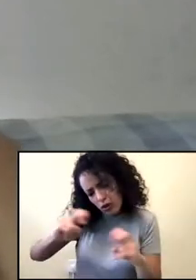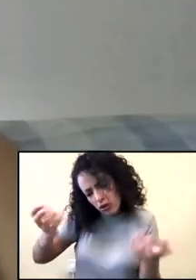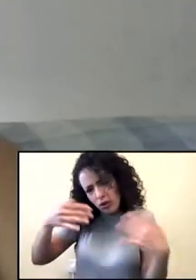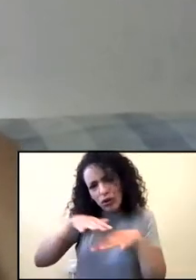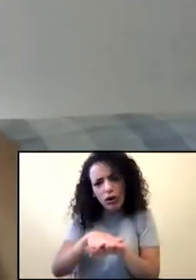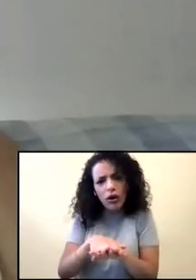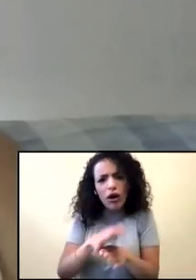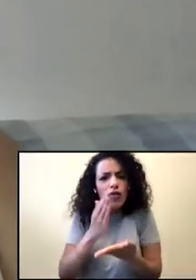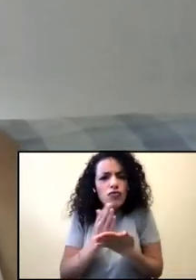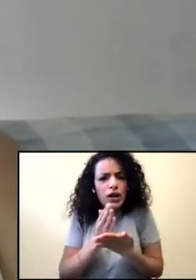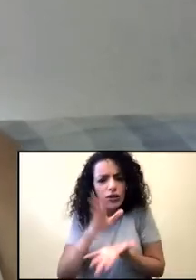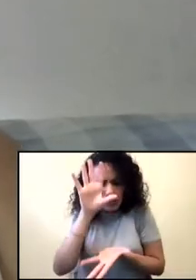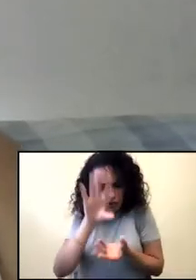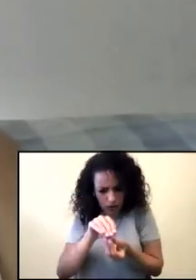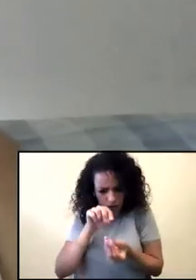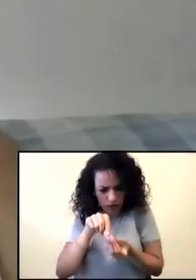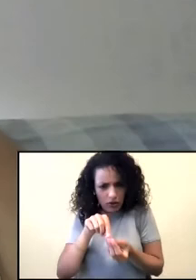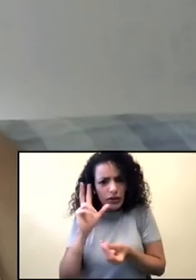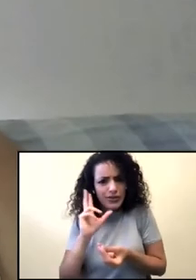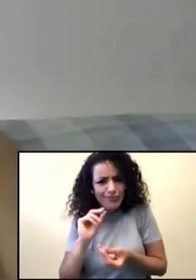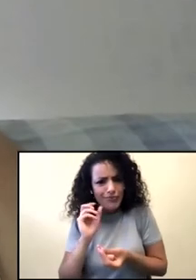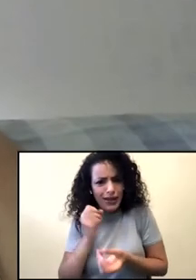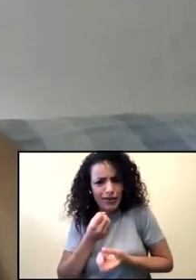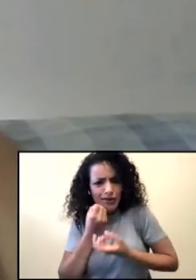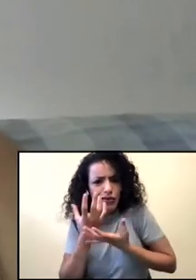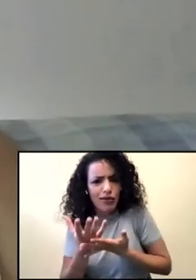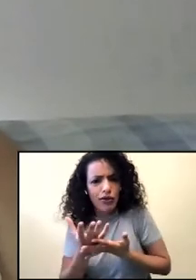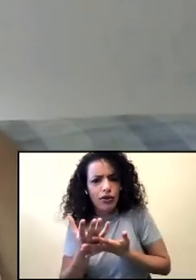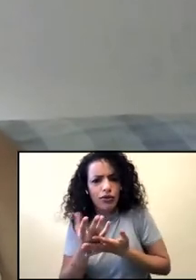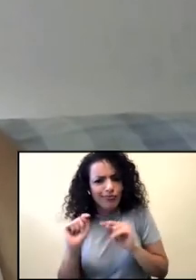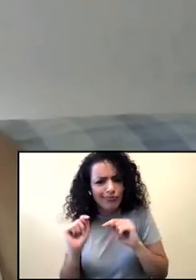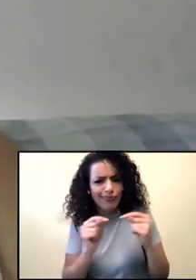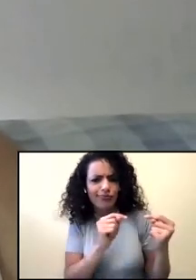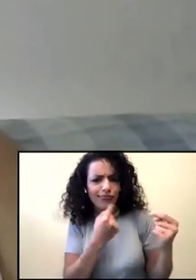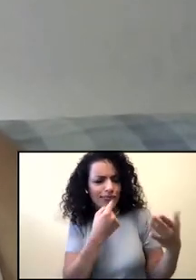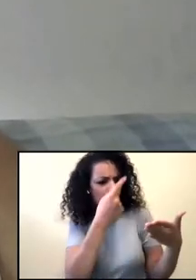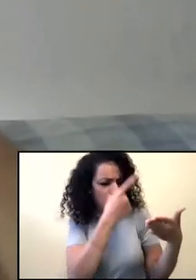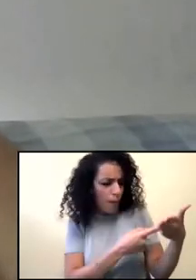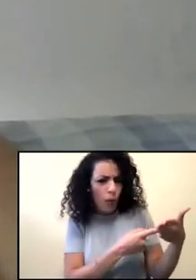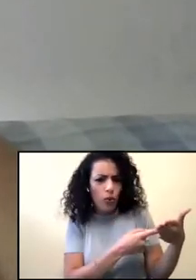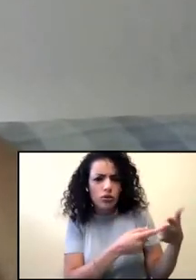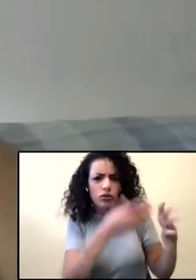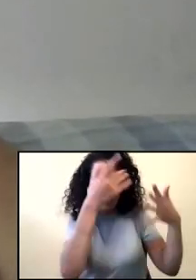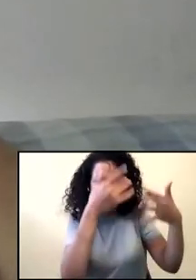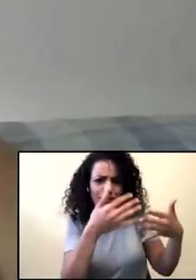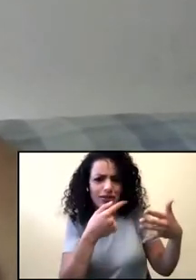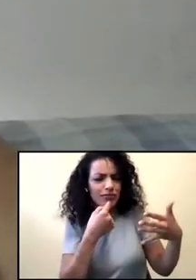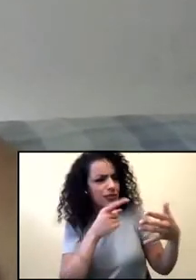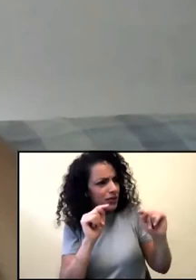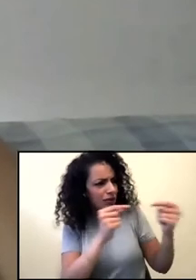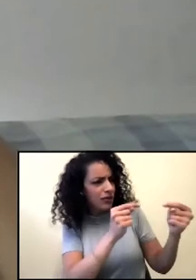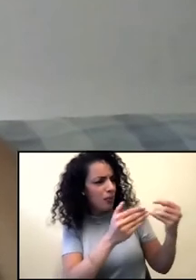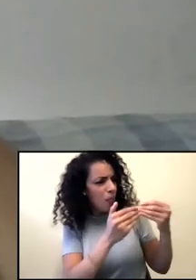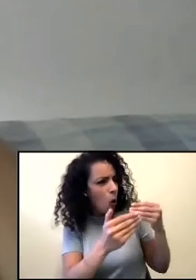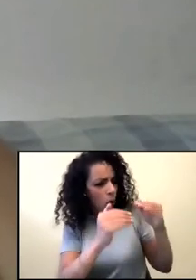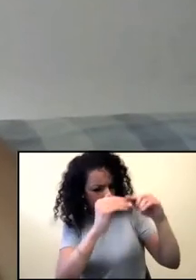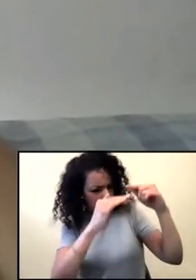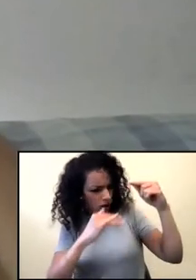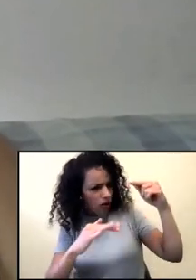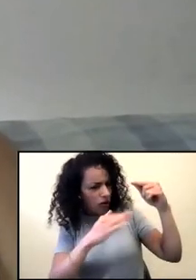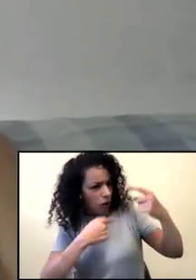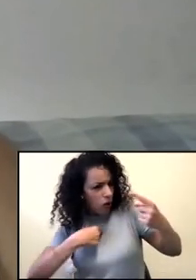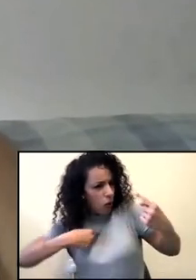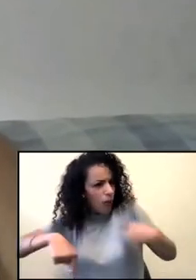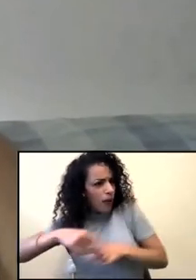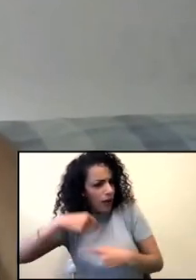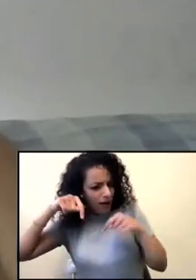back at those reports and those statistics to say that there is more you know, we are here and this